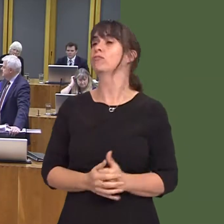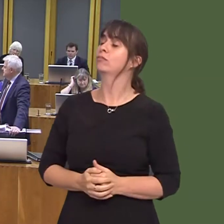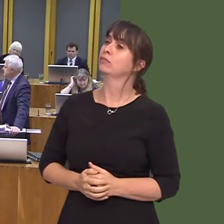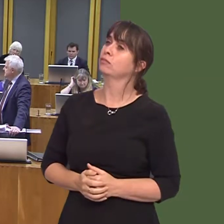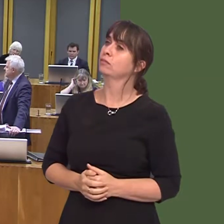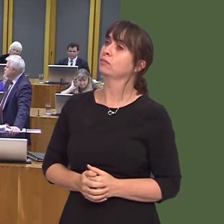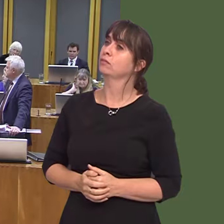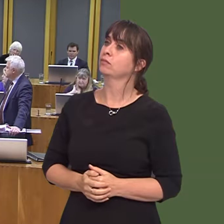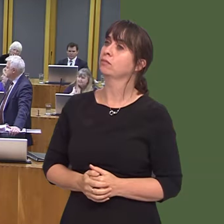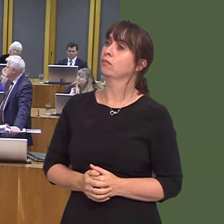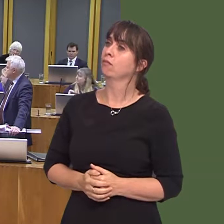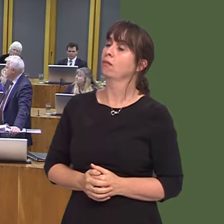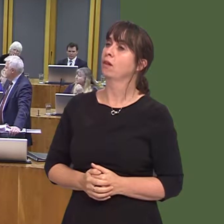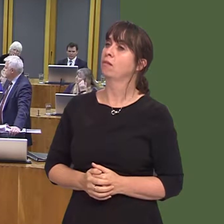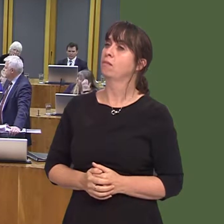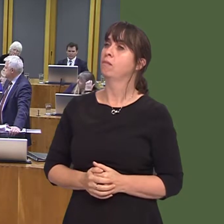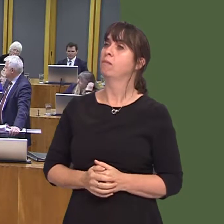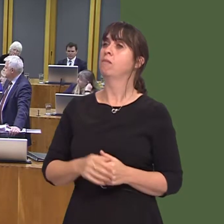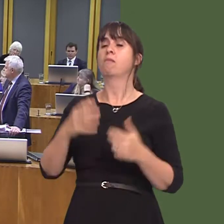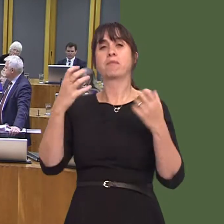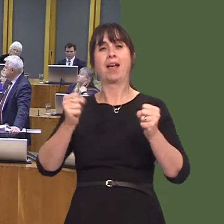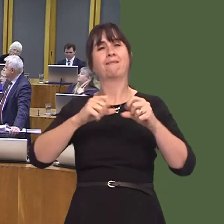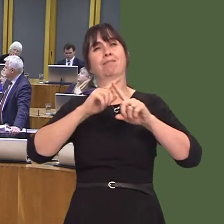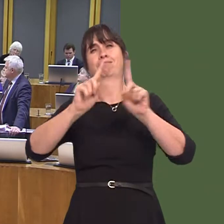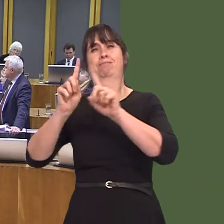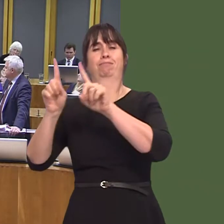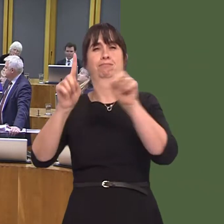As you are aware, there is a host of amazing heritage attractions right across north Wales,